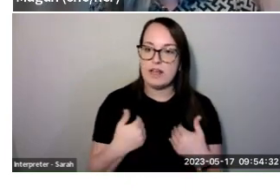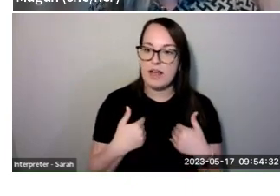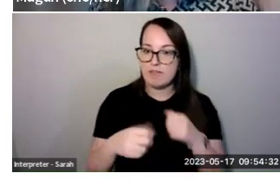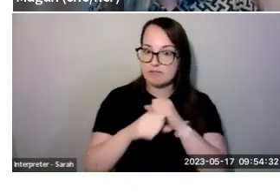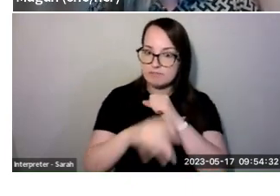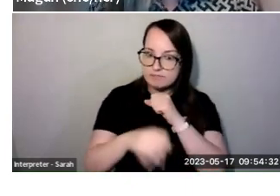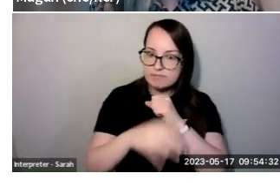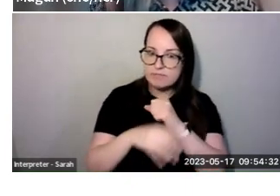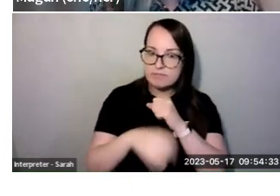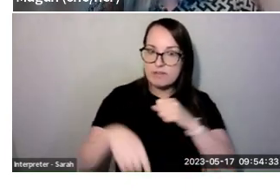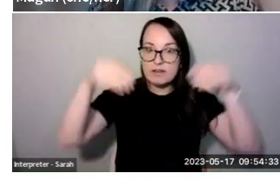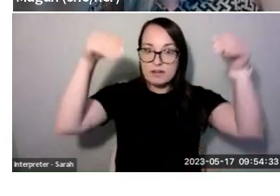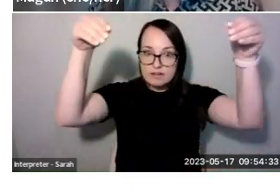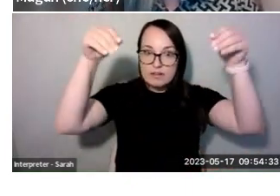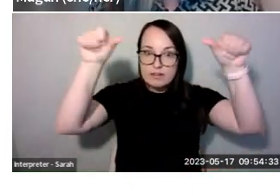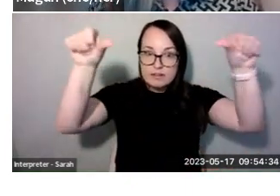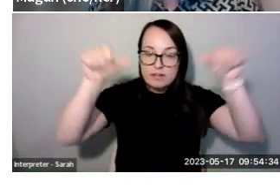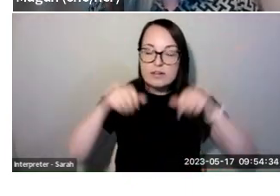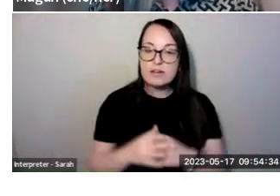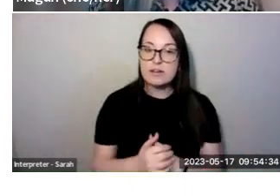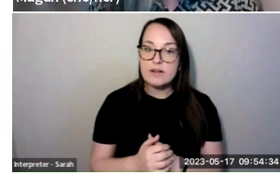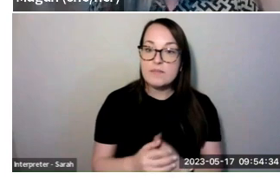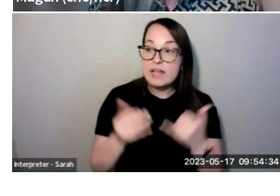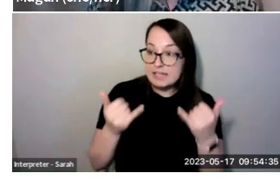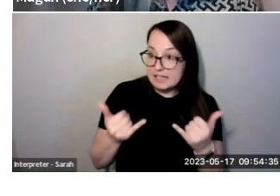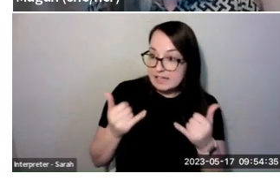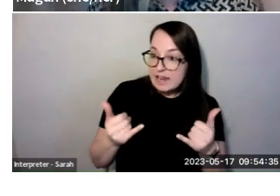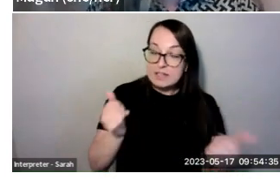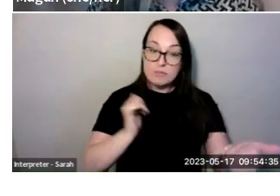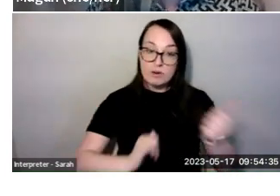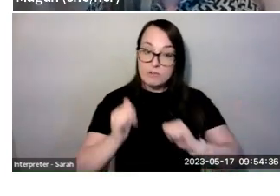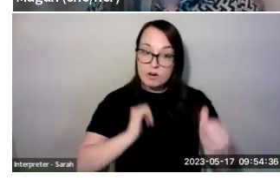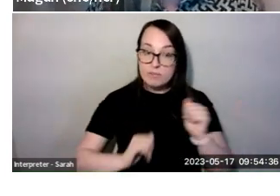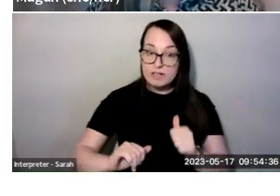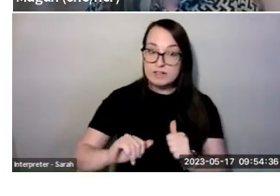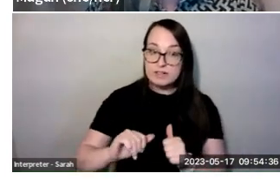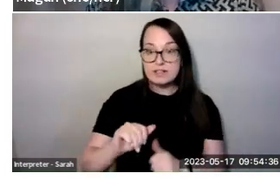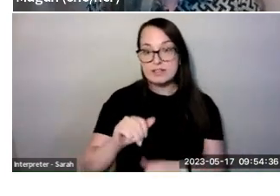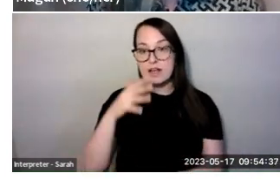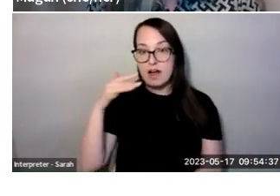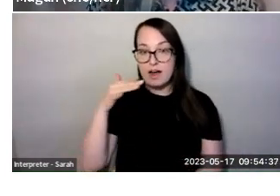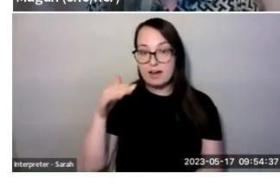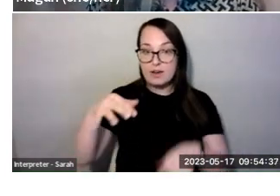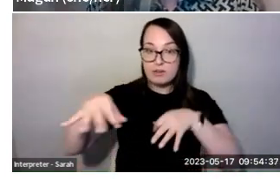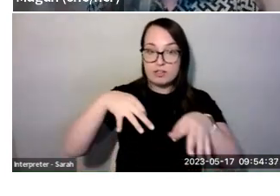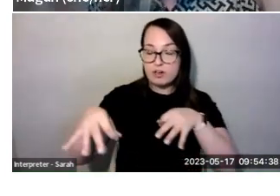love, love for all of our venues to have signage on the day we are there that says, today's performance is audio